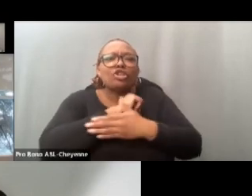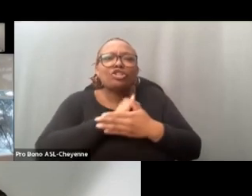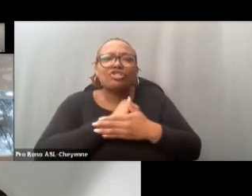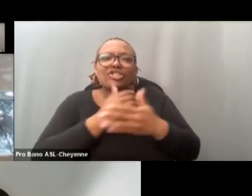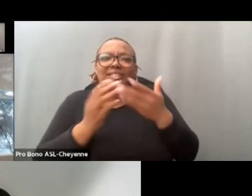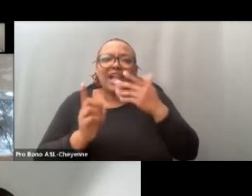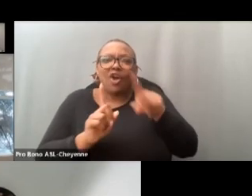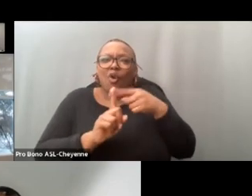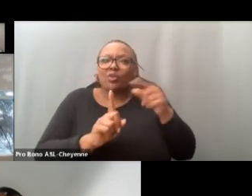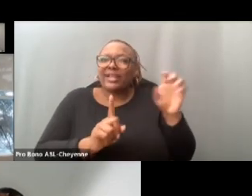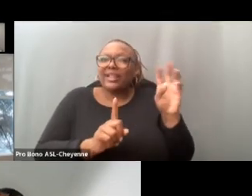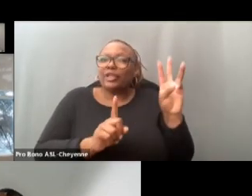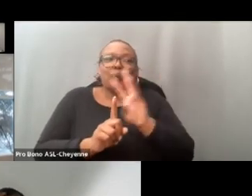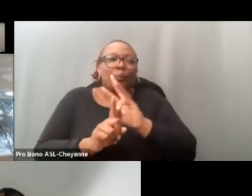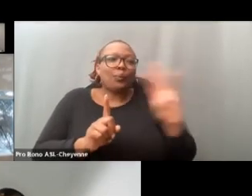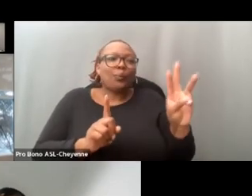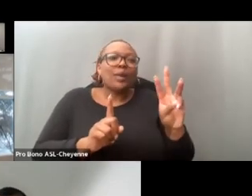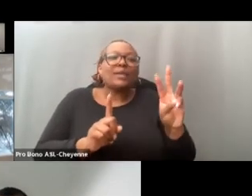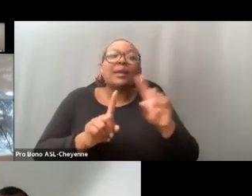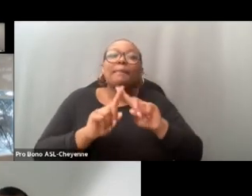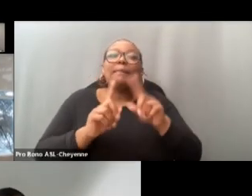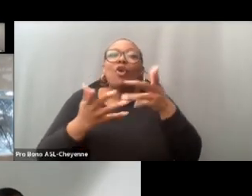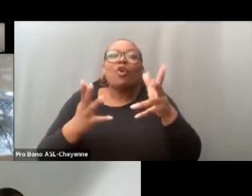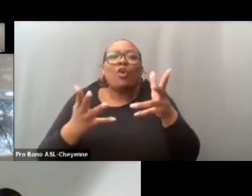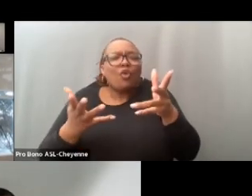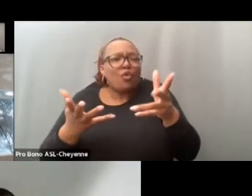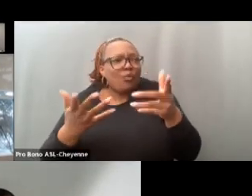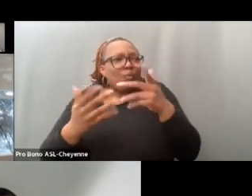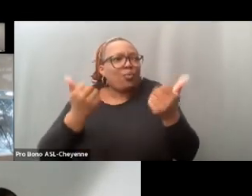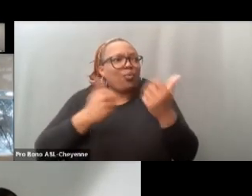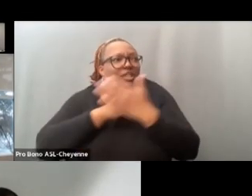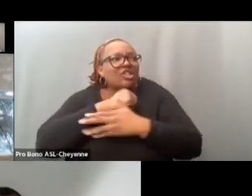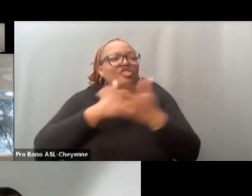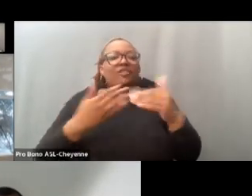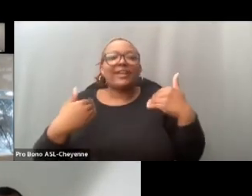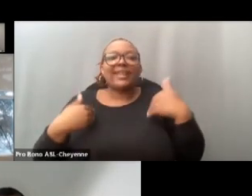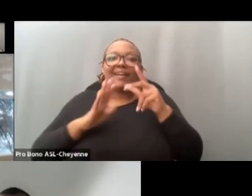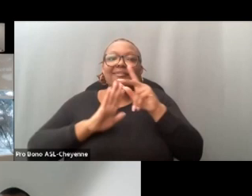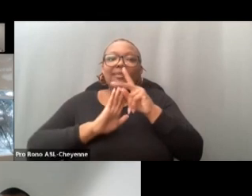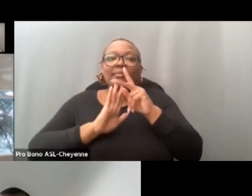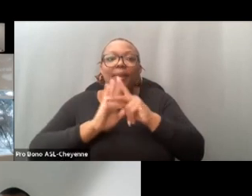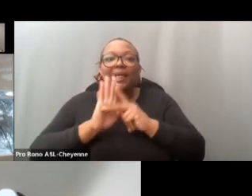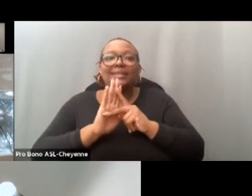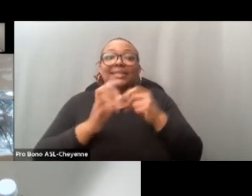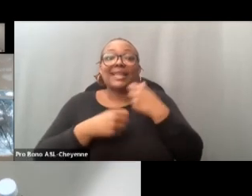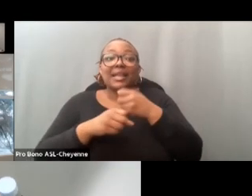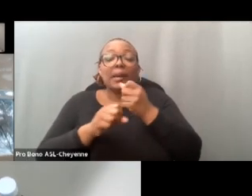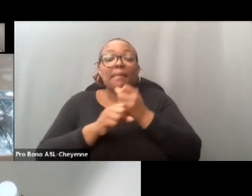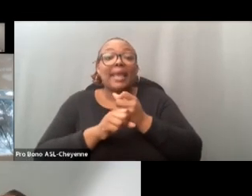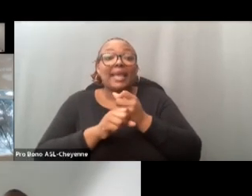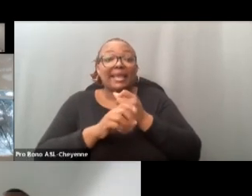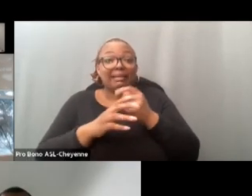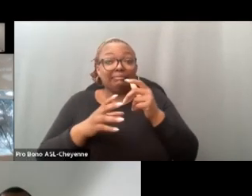but who have existing policies that are really creating space for cultural diplomacy to thrive